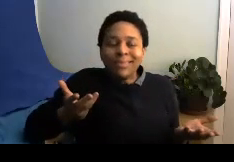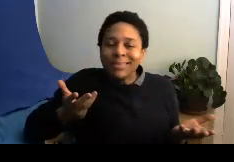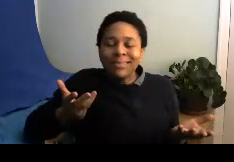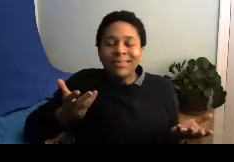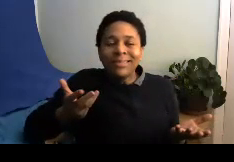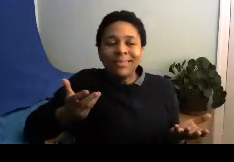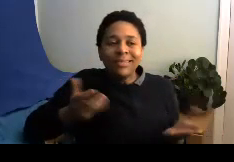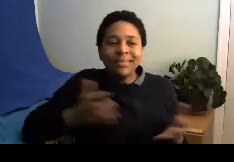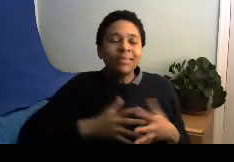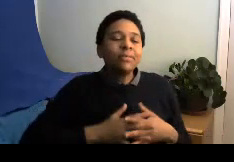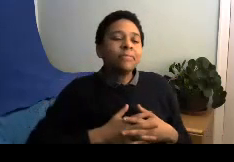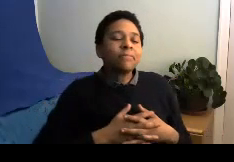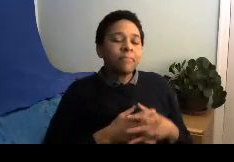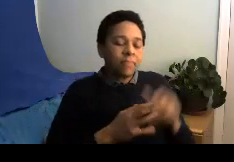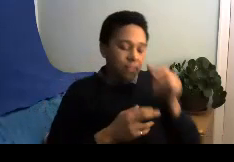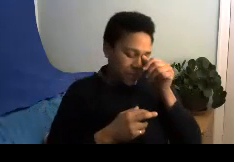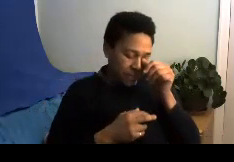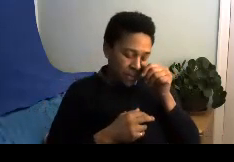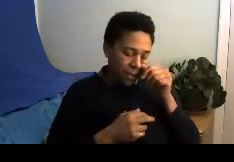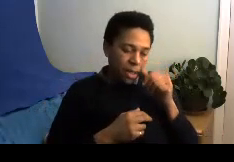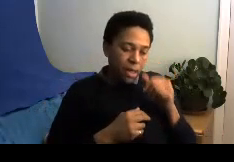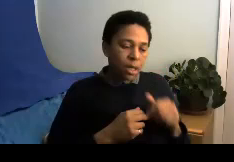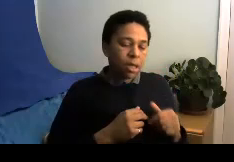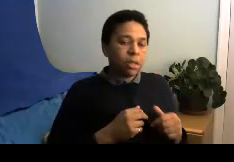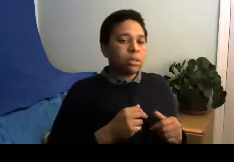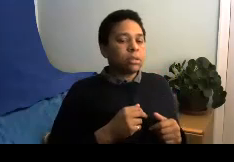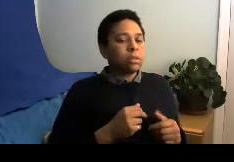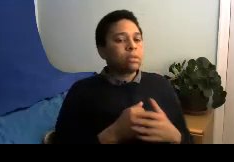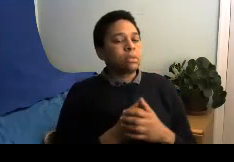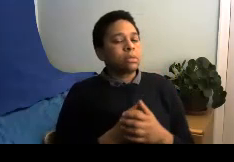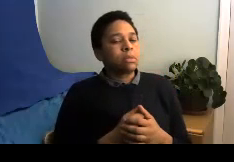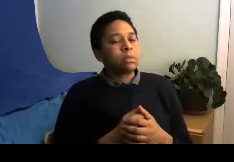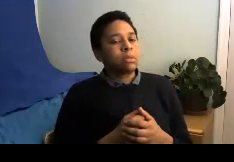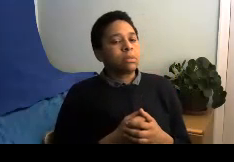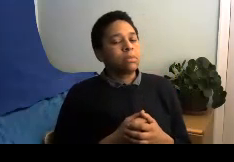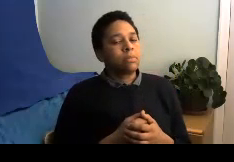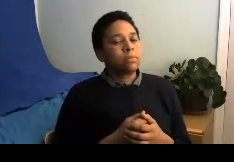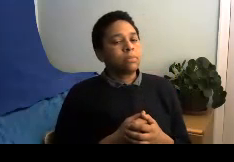so, you know, putting the two in the room just is maybe not often